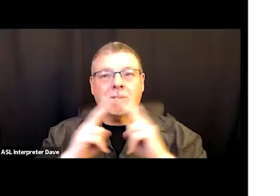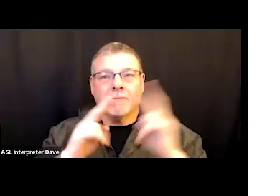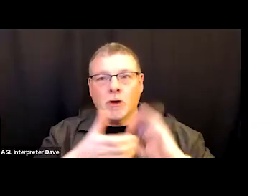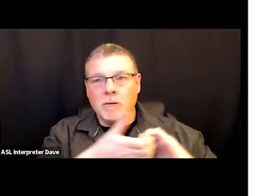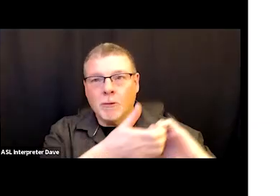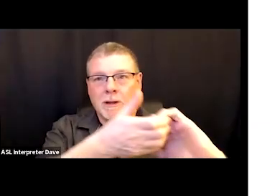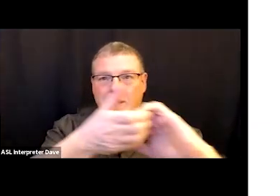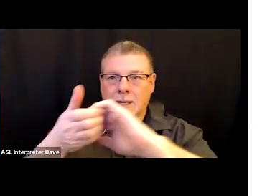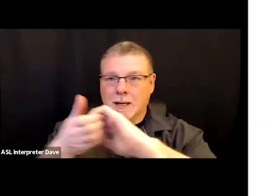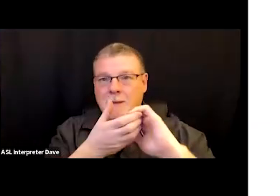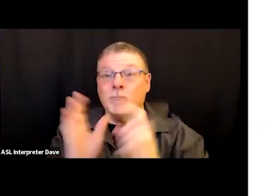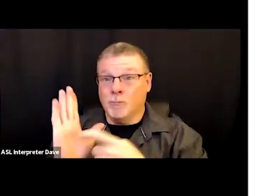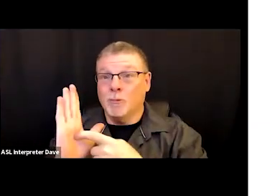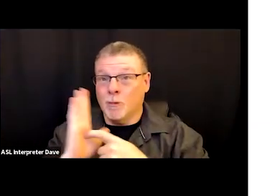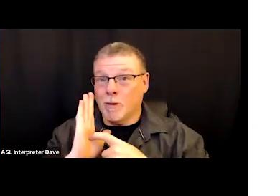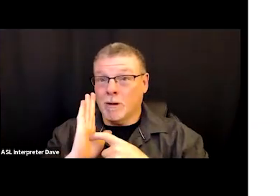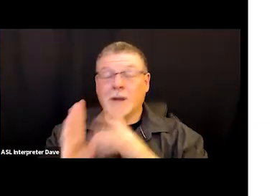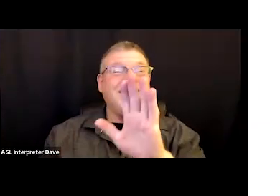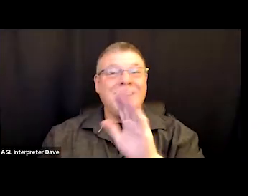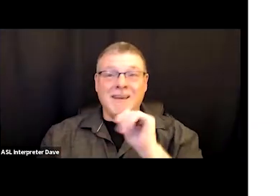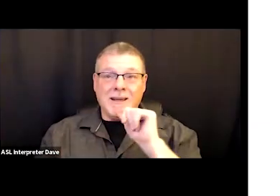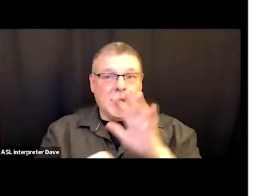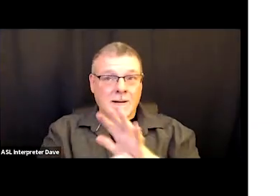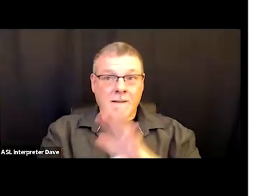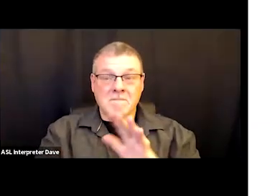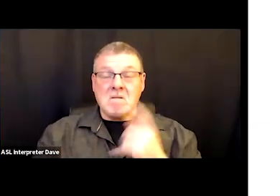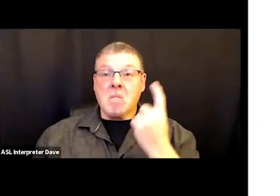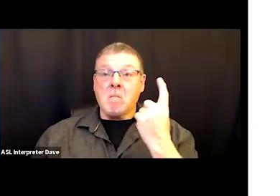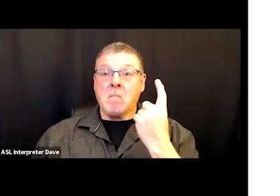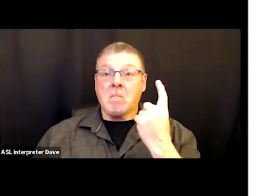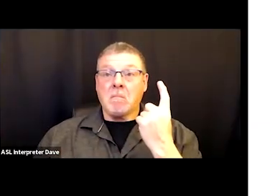It's not enough just for one individual